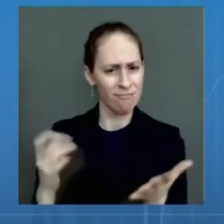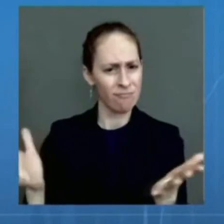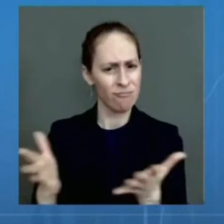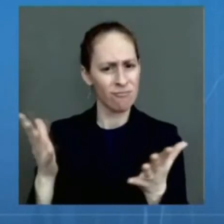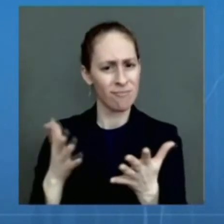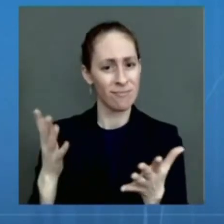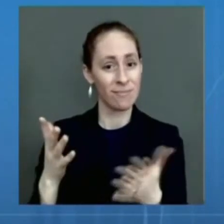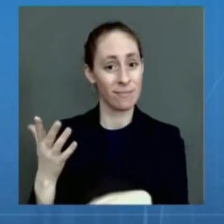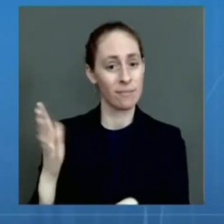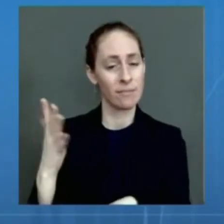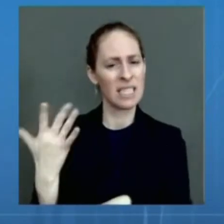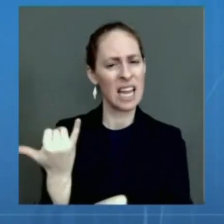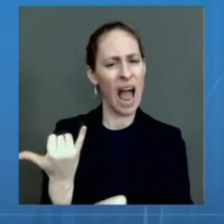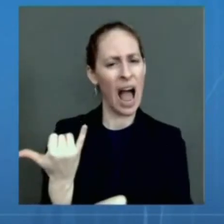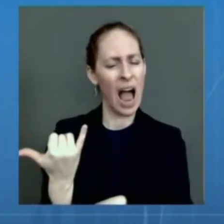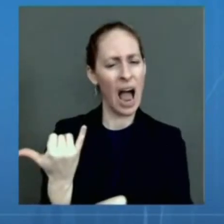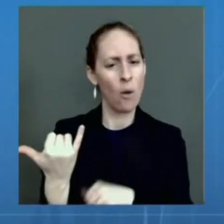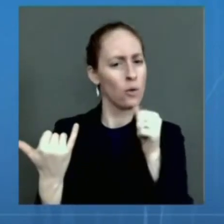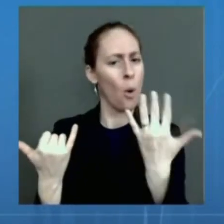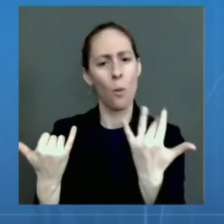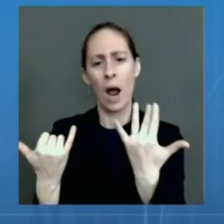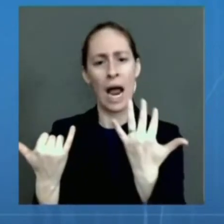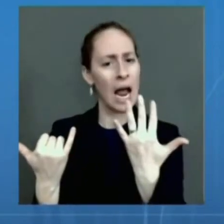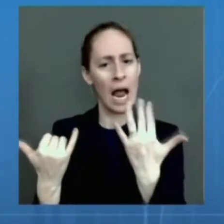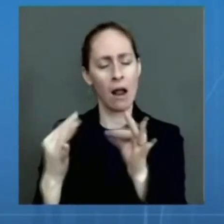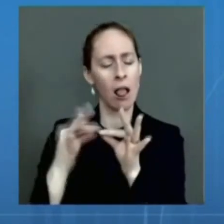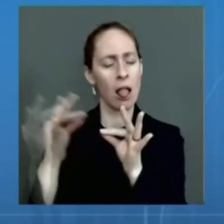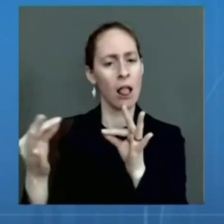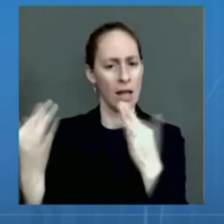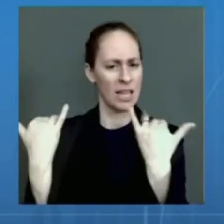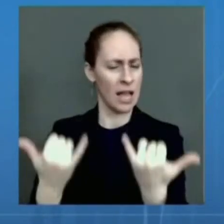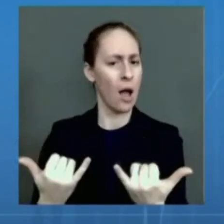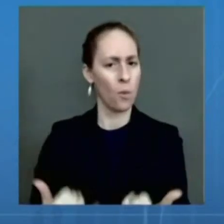AND ANYONE SHOULD GET THEIR BOOSTER SHOT AS SOON AS POSSIBLE.